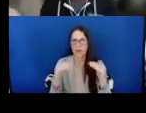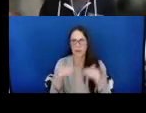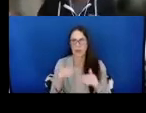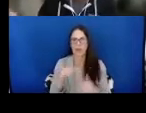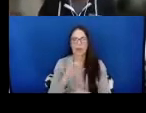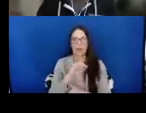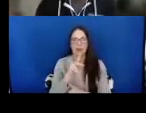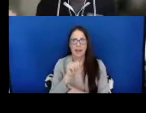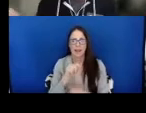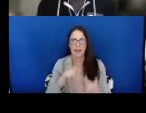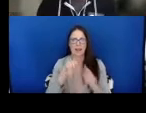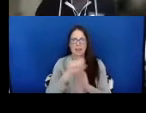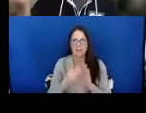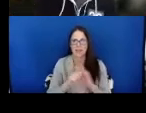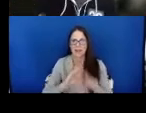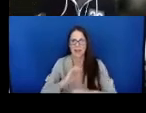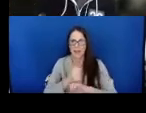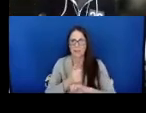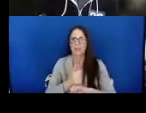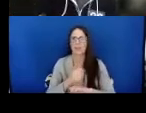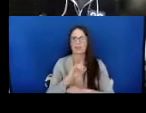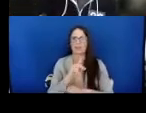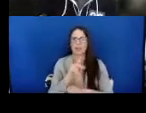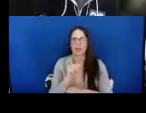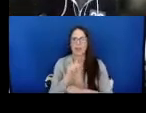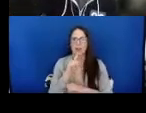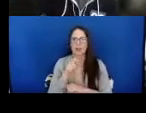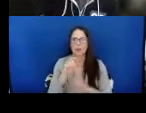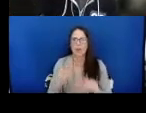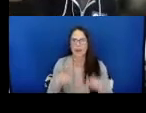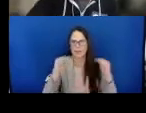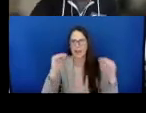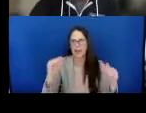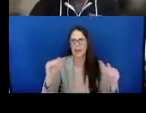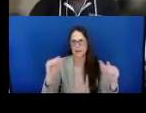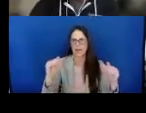implementations of ID EA are supposed to sort of elevate the, what is received by